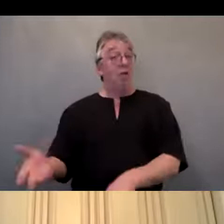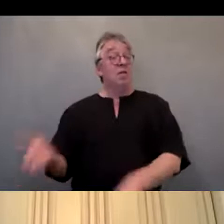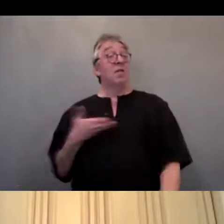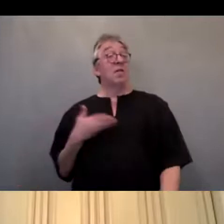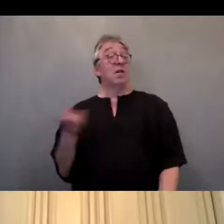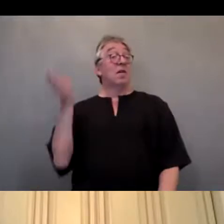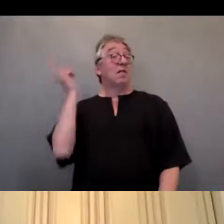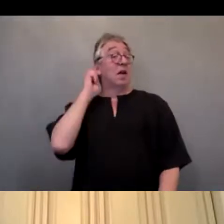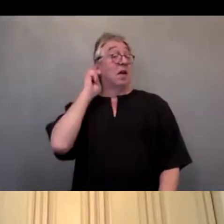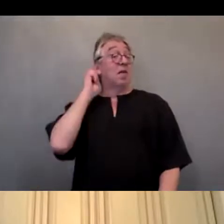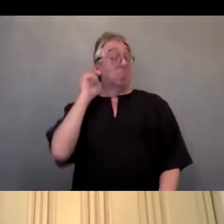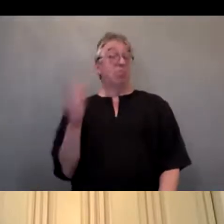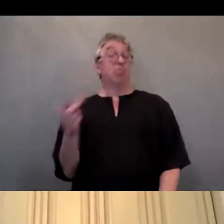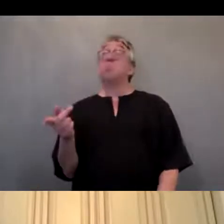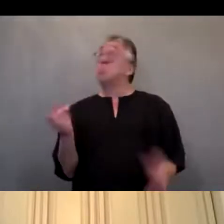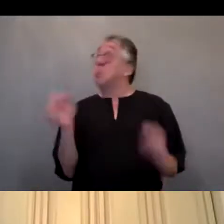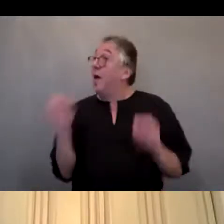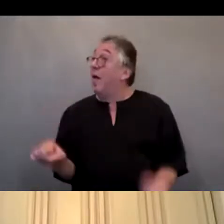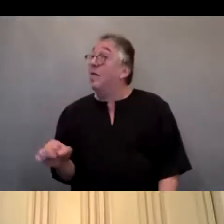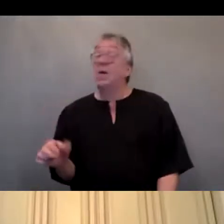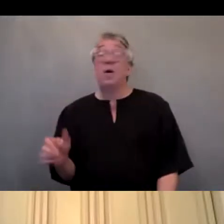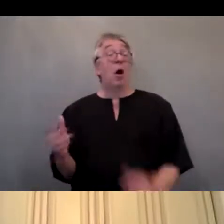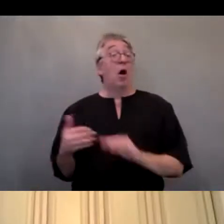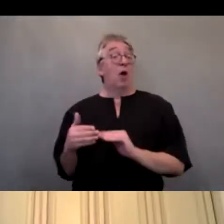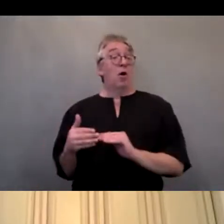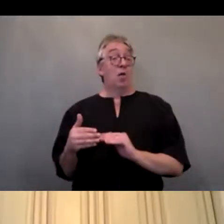had changed. Now I'm eligible, in 2010, that is when I got